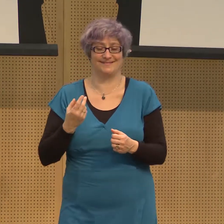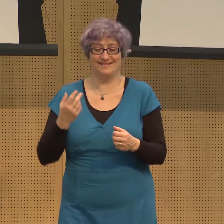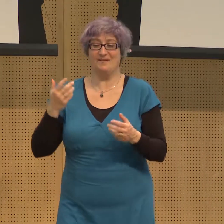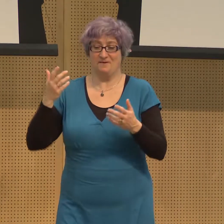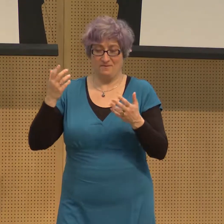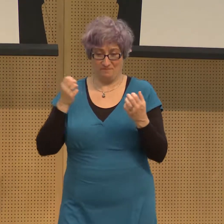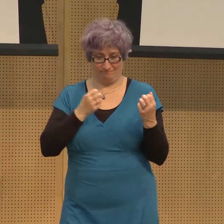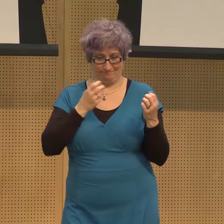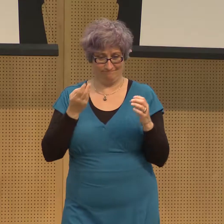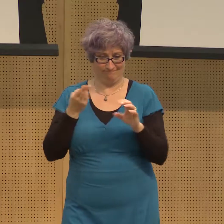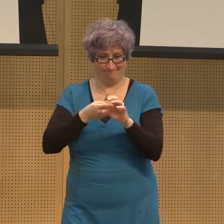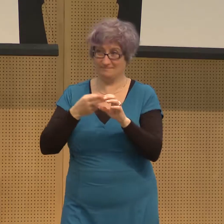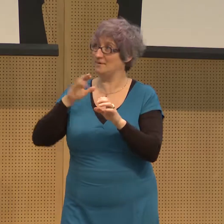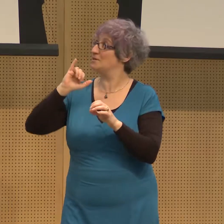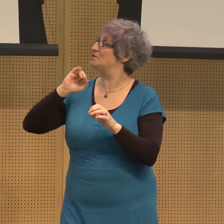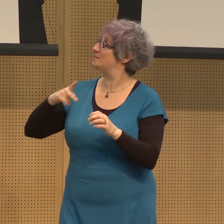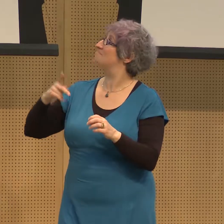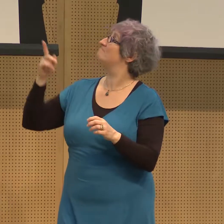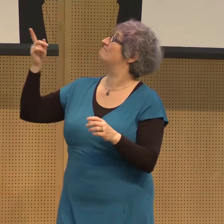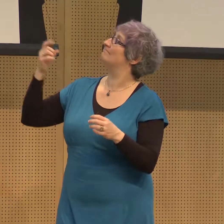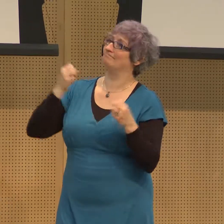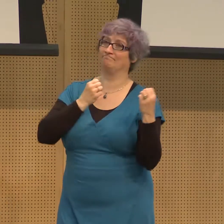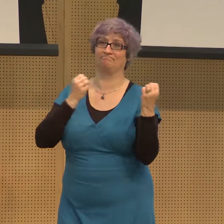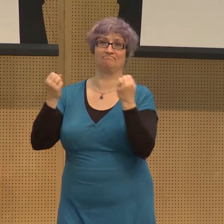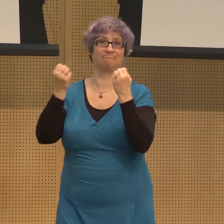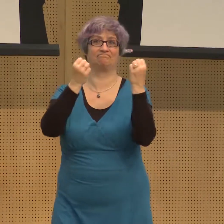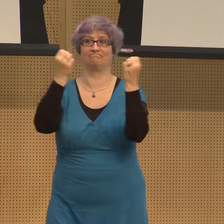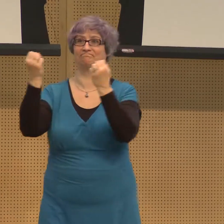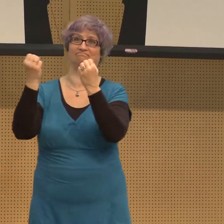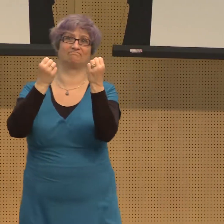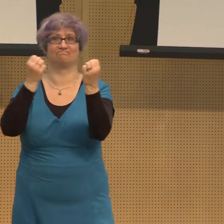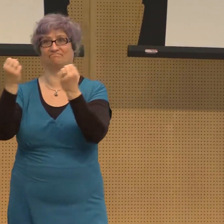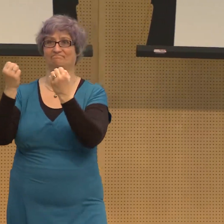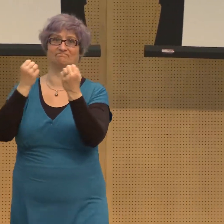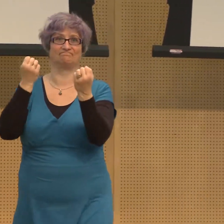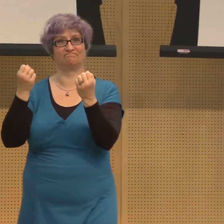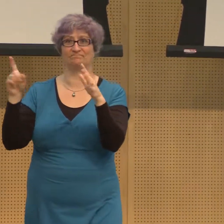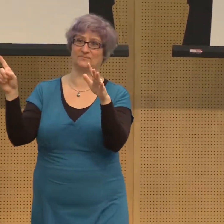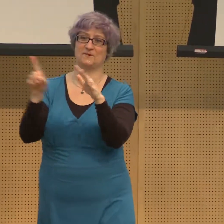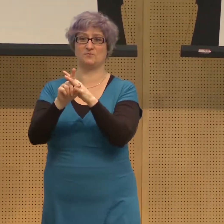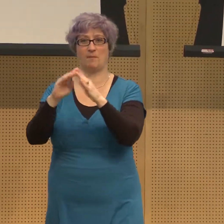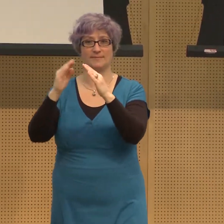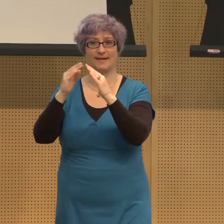So, Ann and I went. We picked up a Jeep and road-tripped a bit